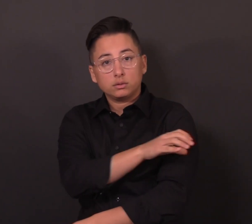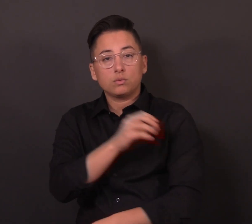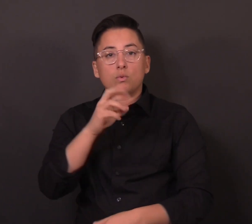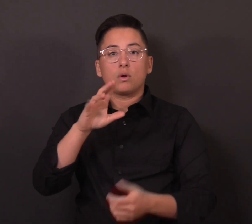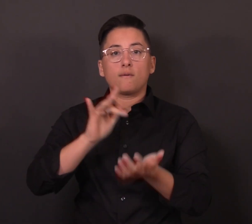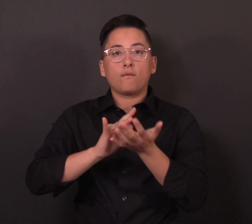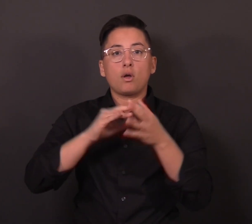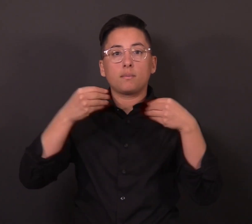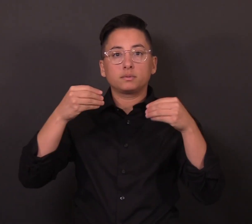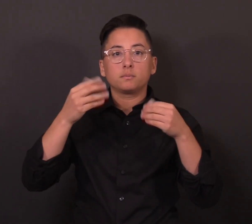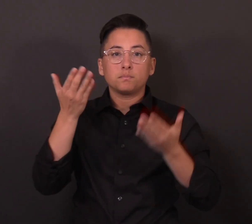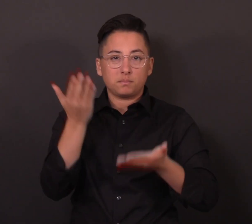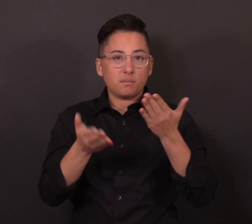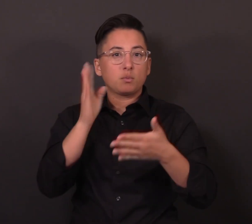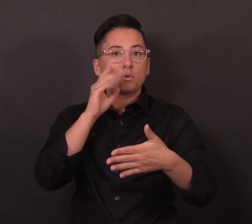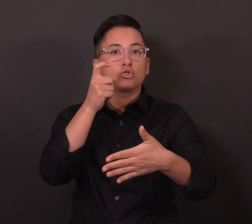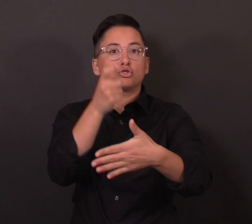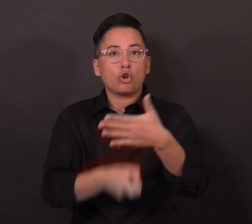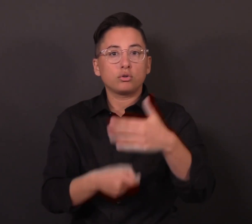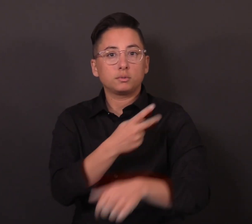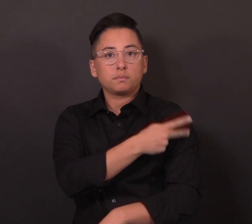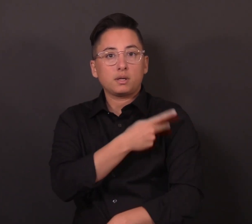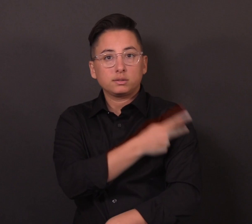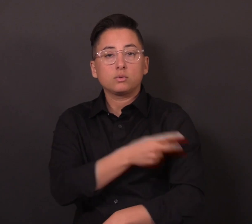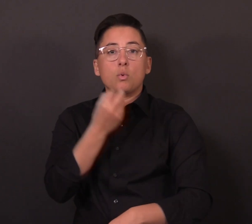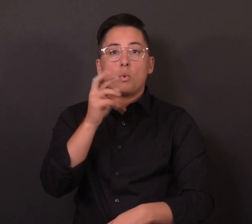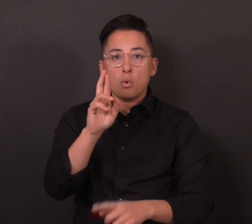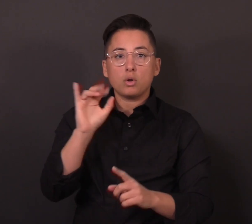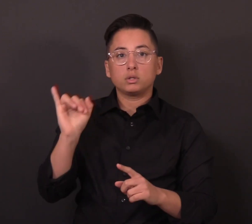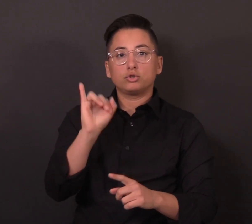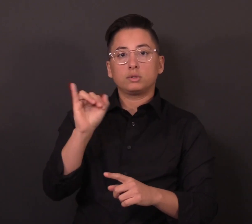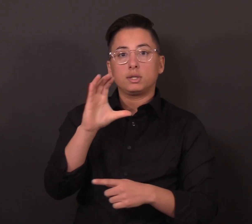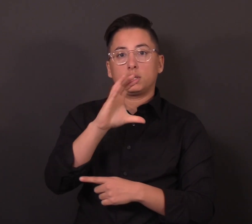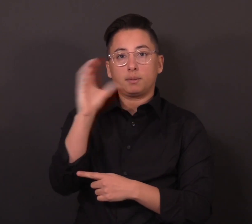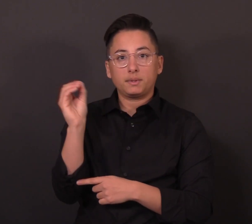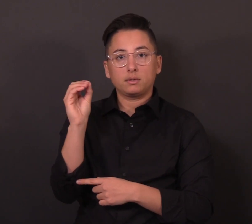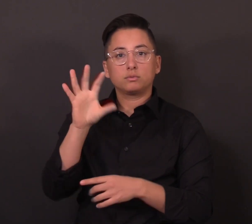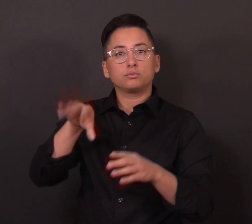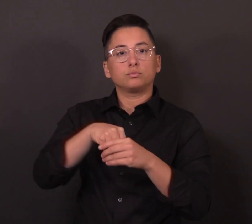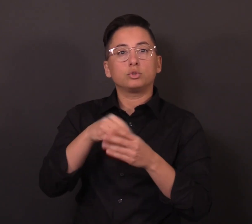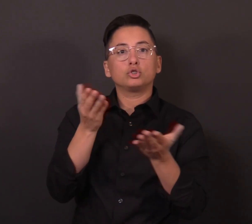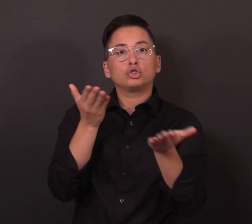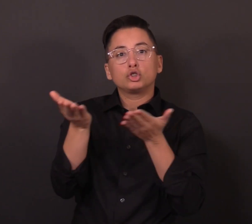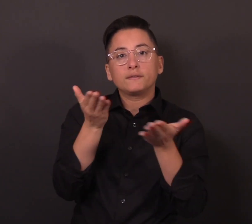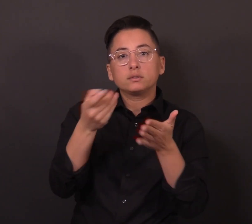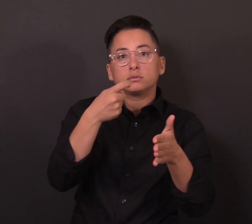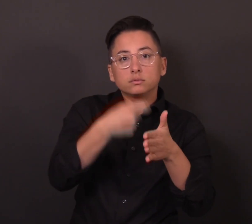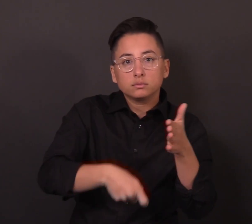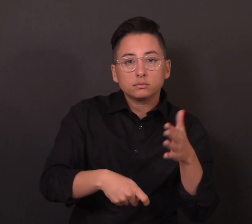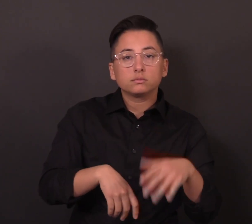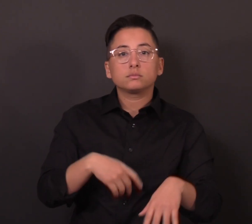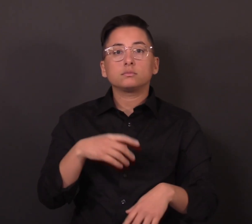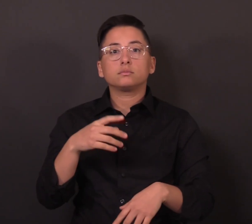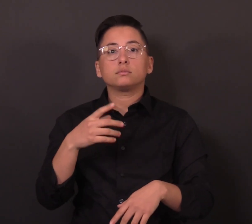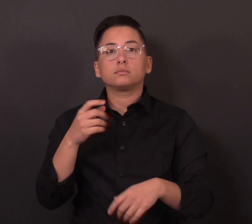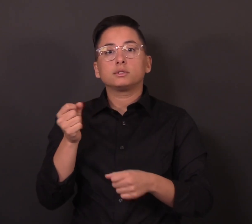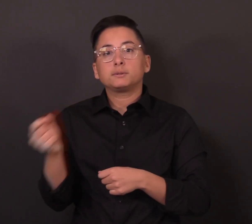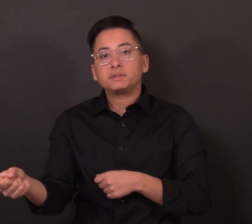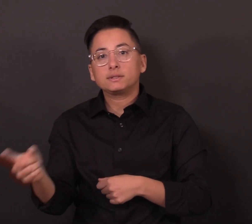including service charges, dispensing fees, or copays. Talk to your health care provider or